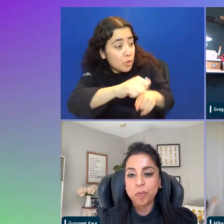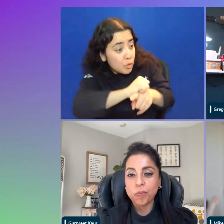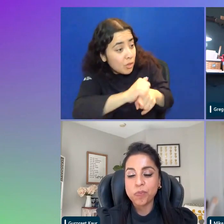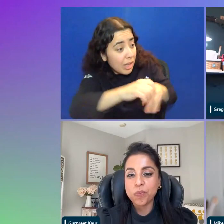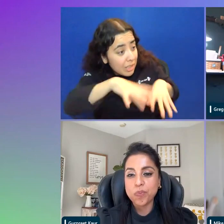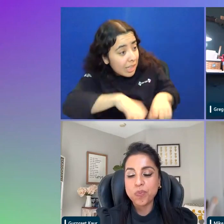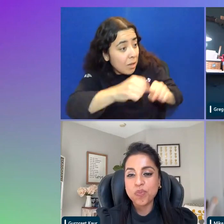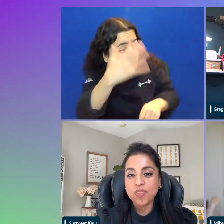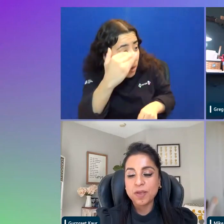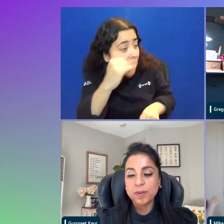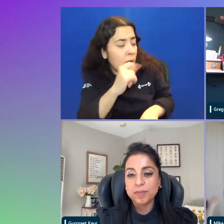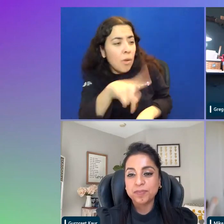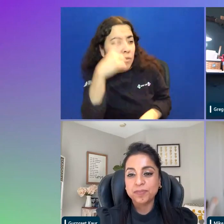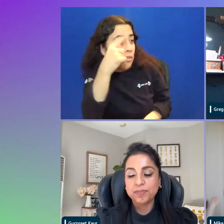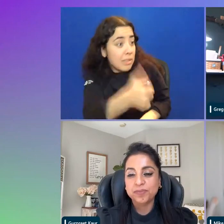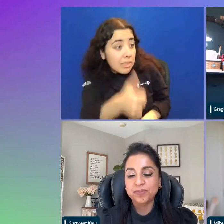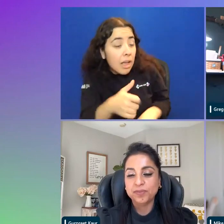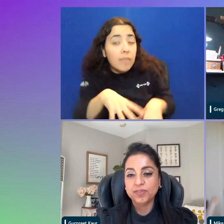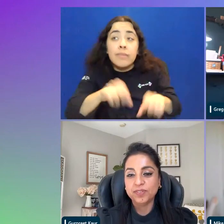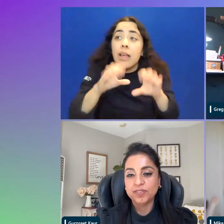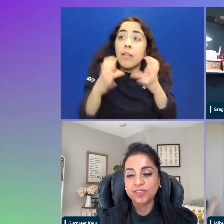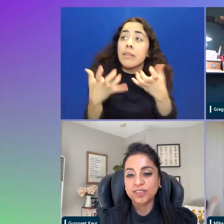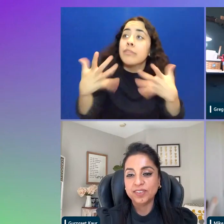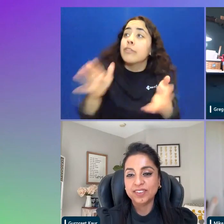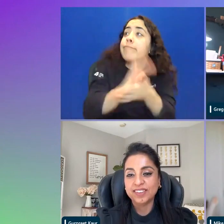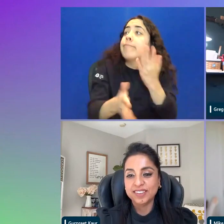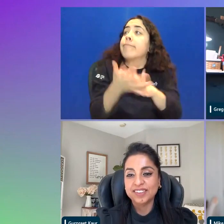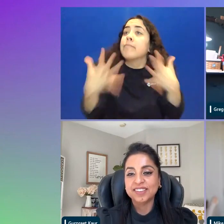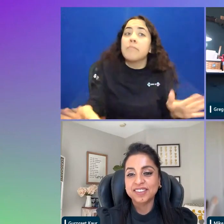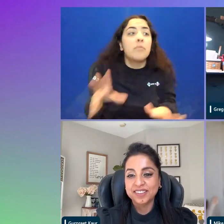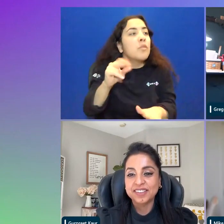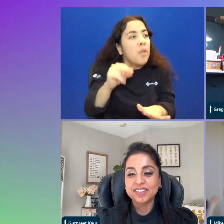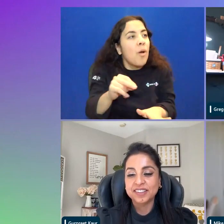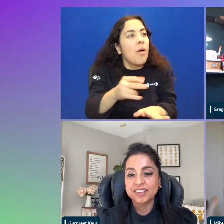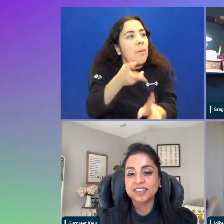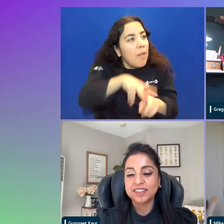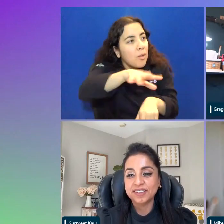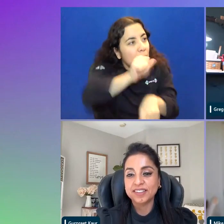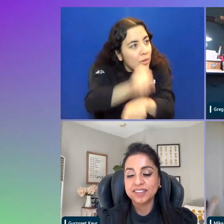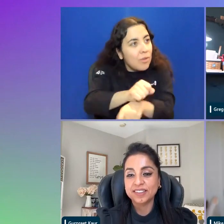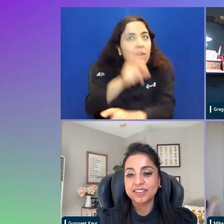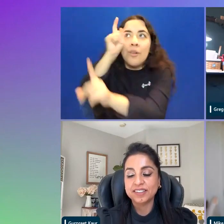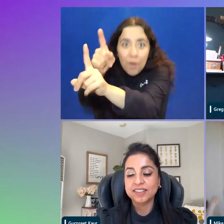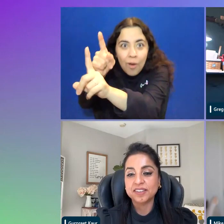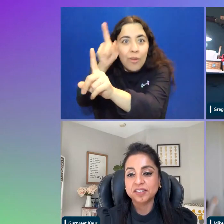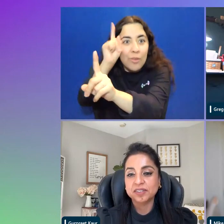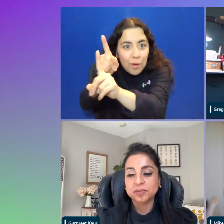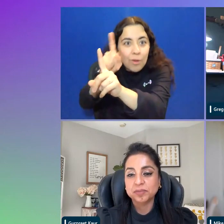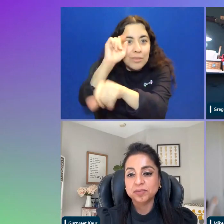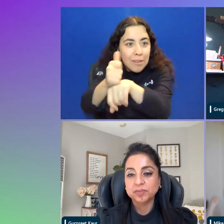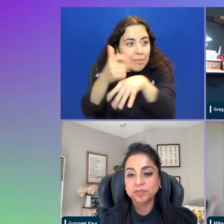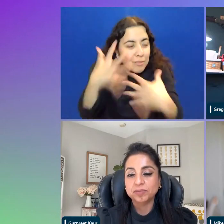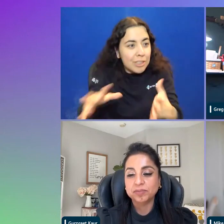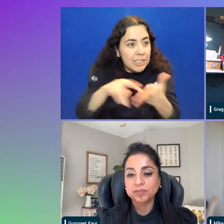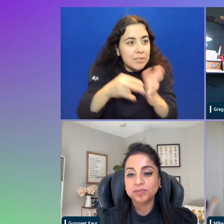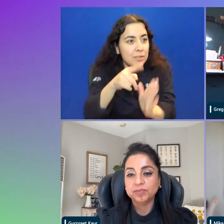this is not just to take the course, it's to put it into action. So when we set the goals and said, okay, you have a goal